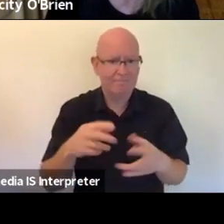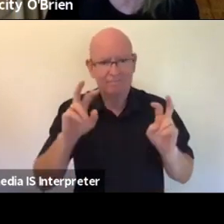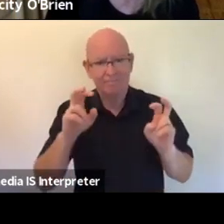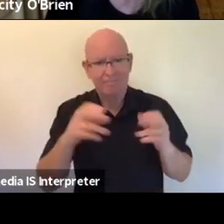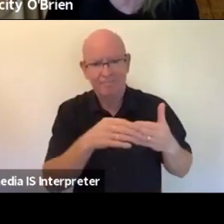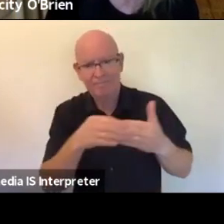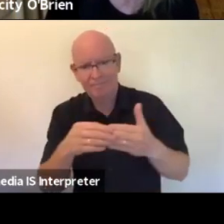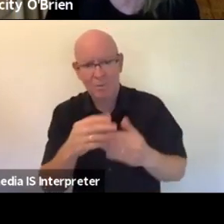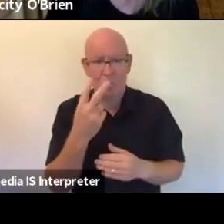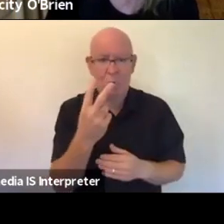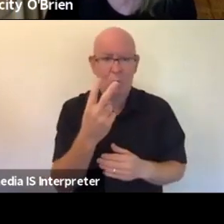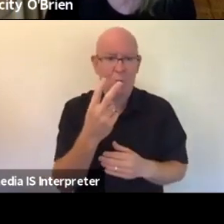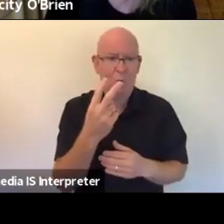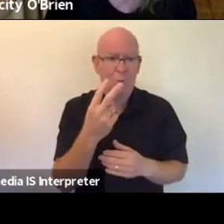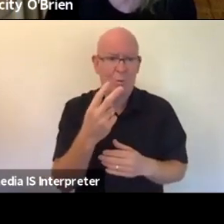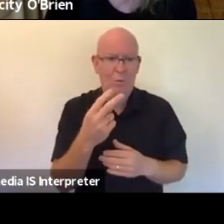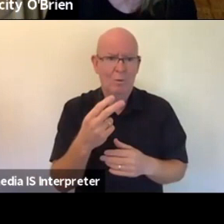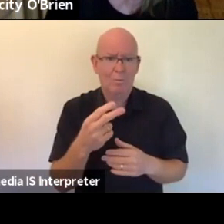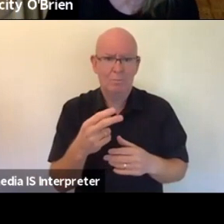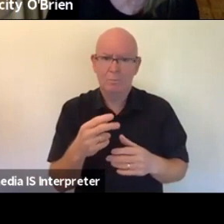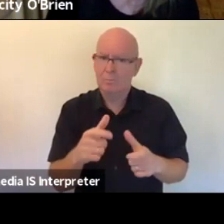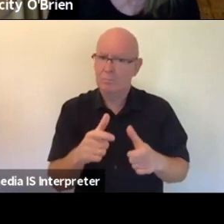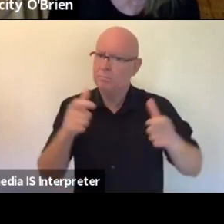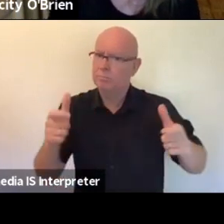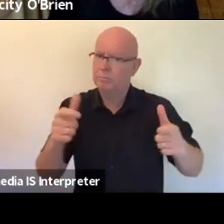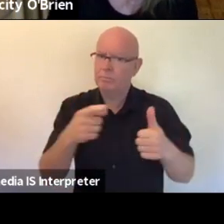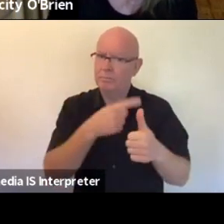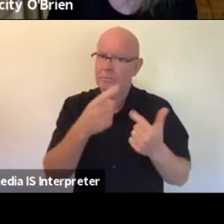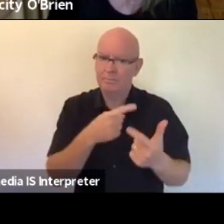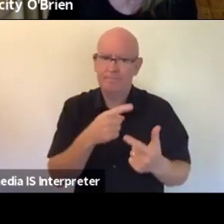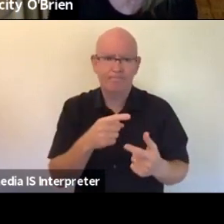and find out how you can collaborate and keep updated on all the future webinars.